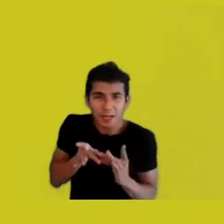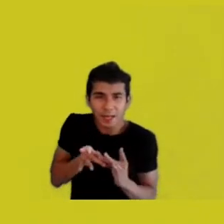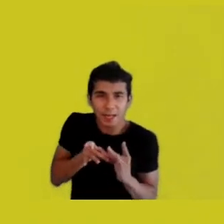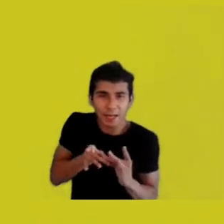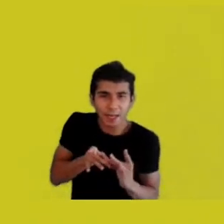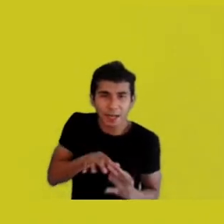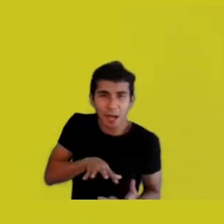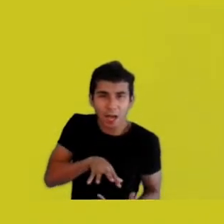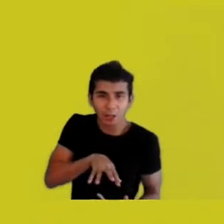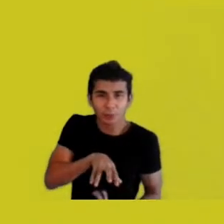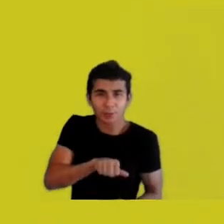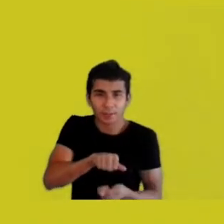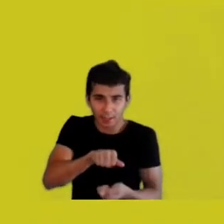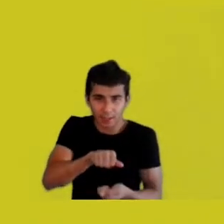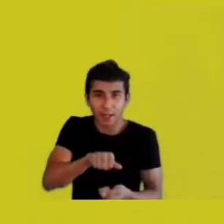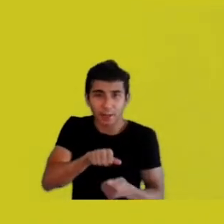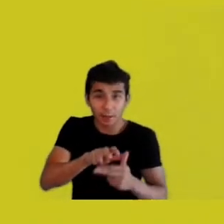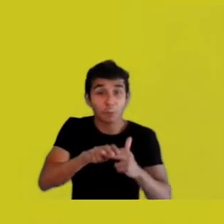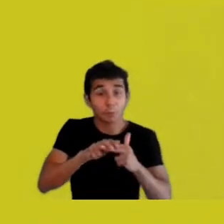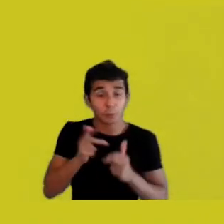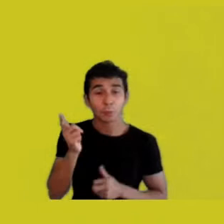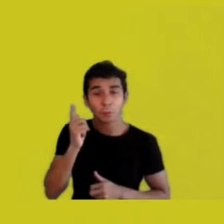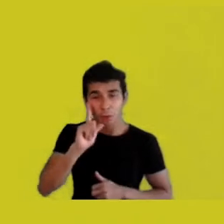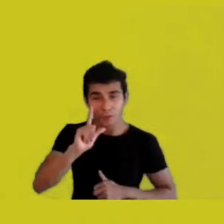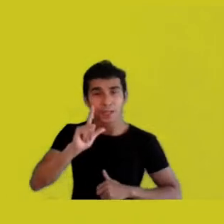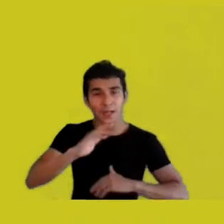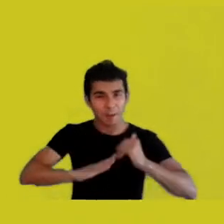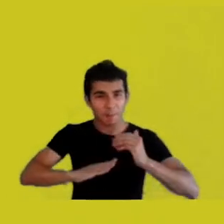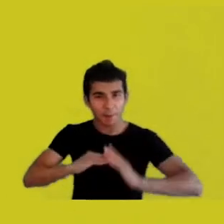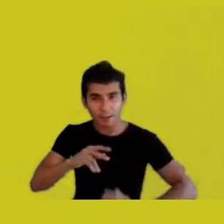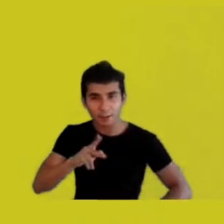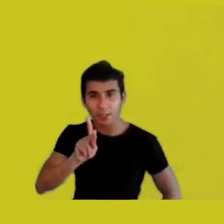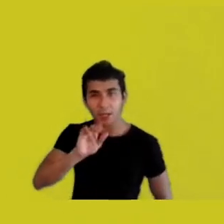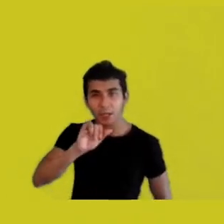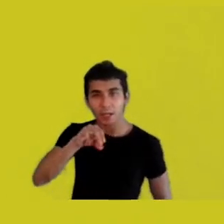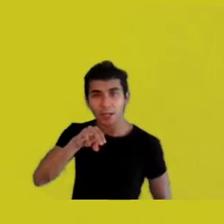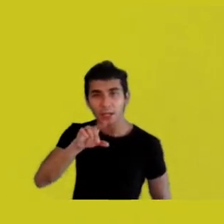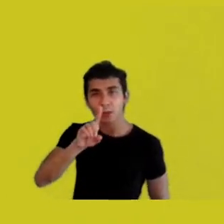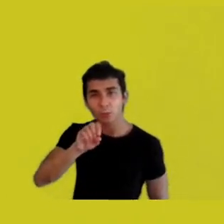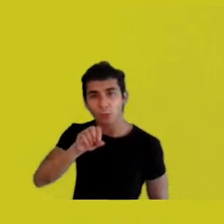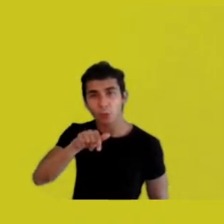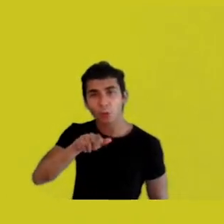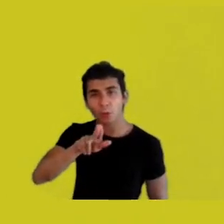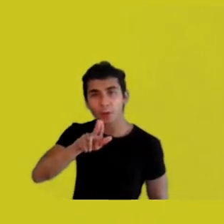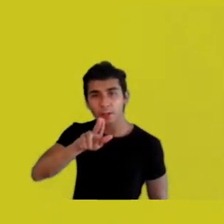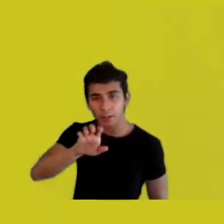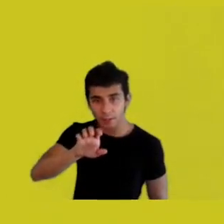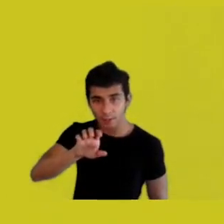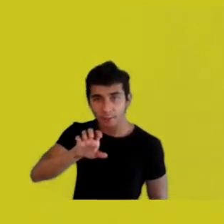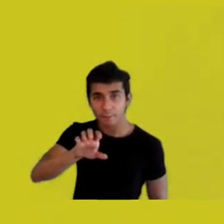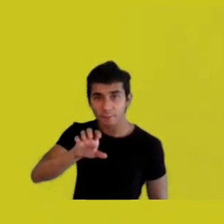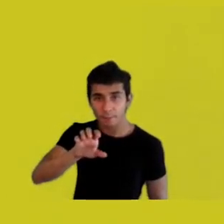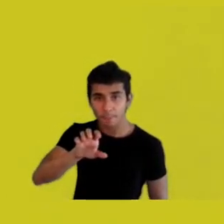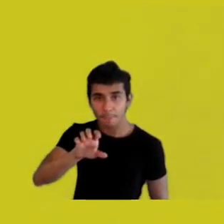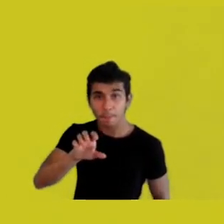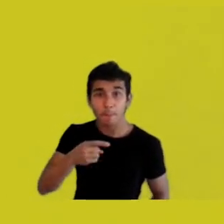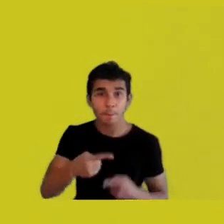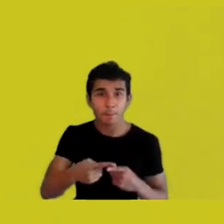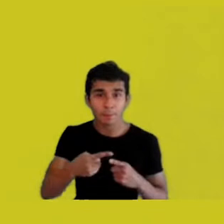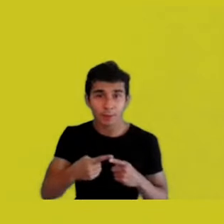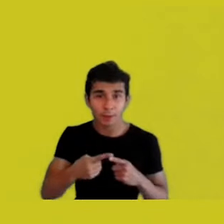when our energies, human and non-human,